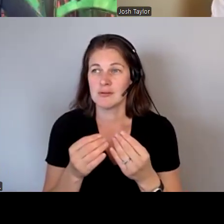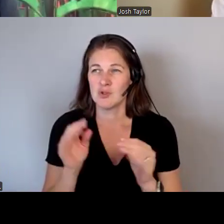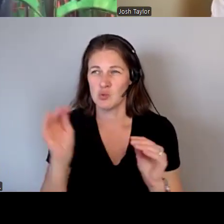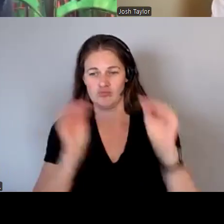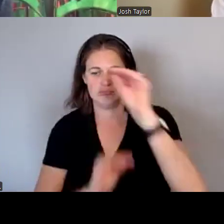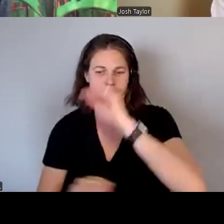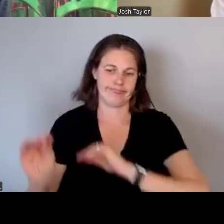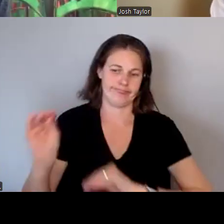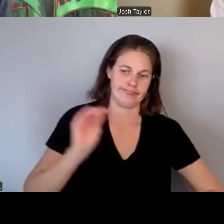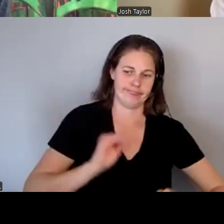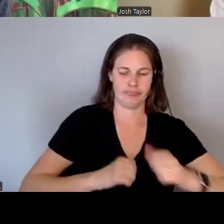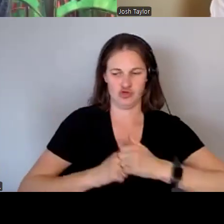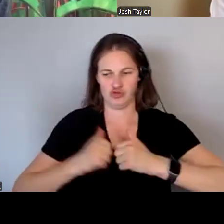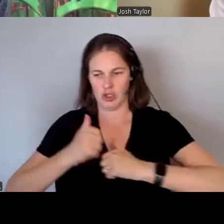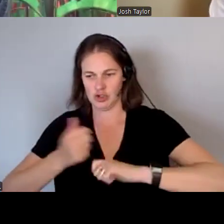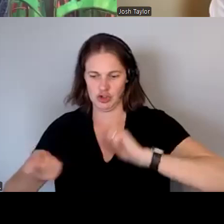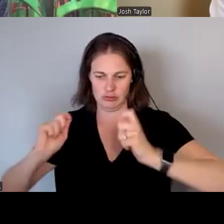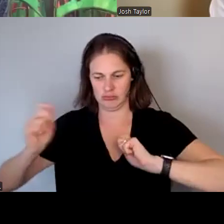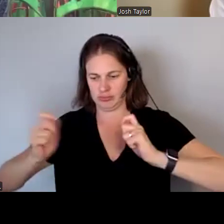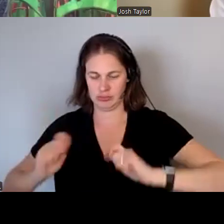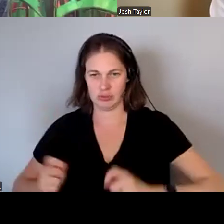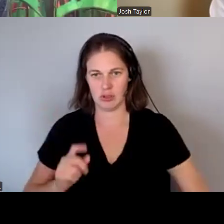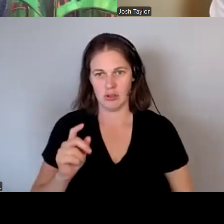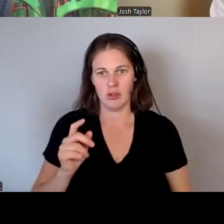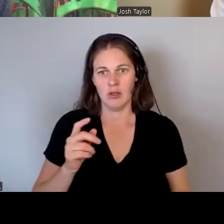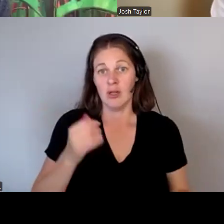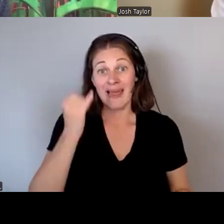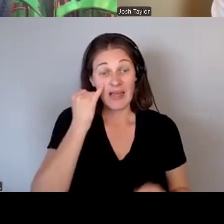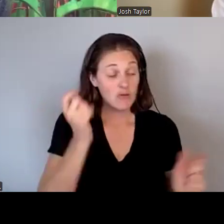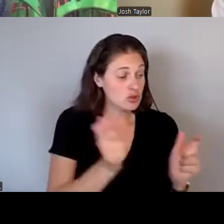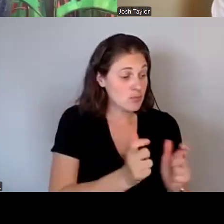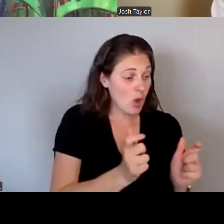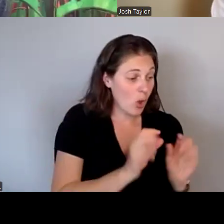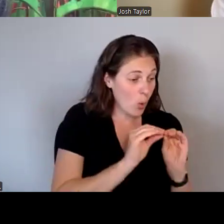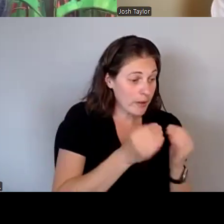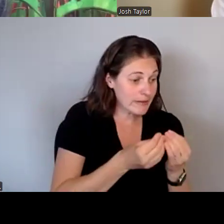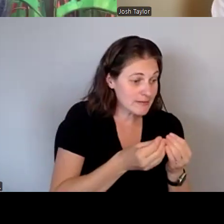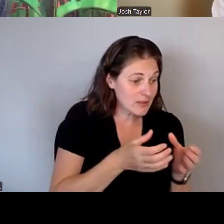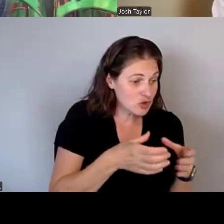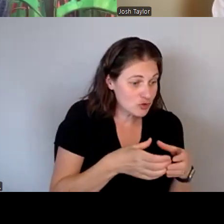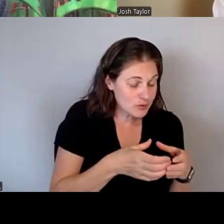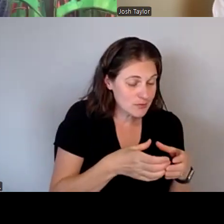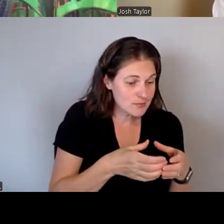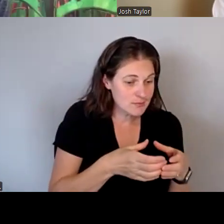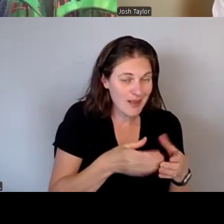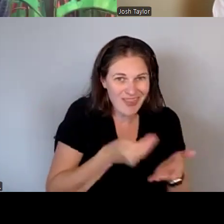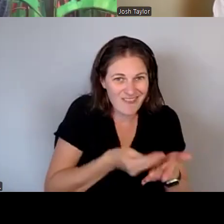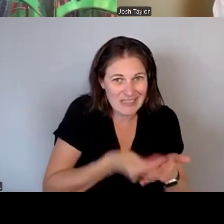because I know, Kara, you put in the chat, like, if you're a smaller organization, the funding is hard.